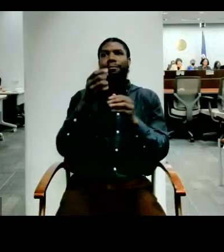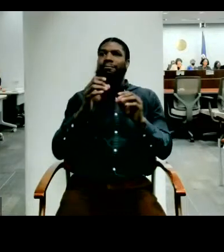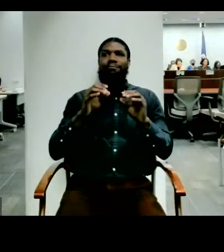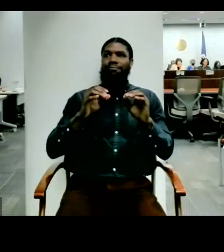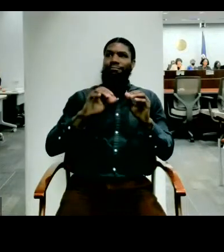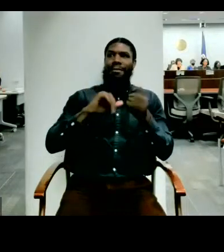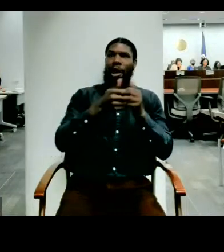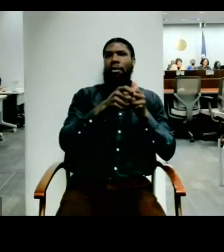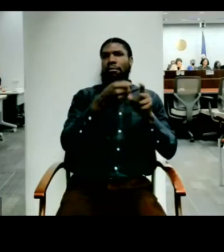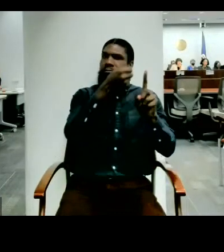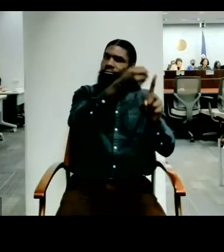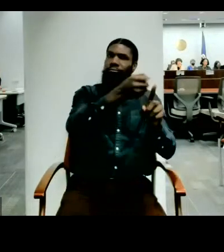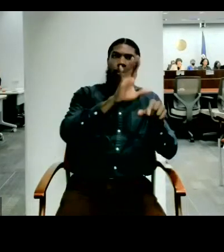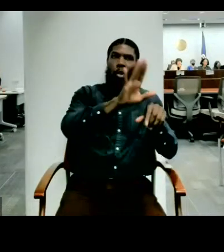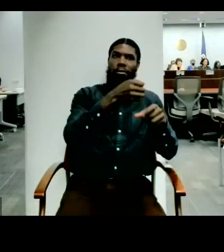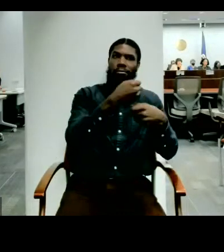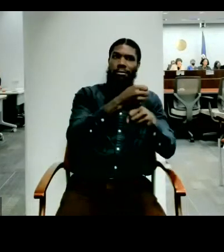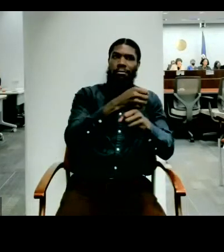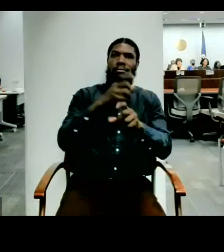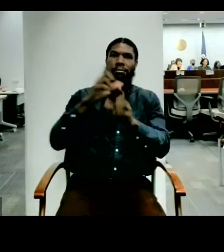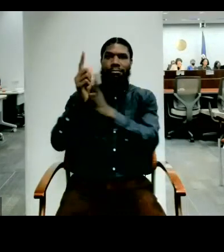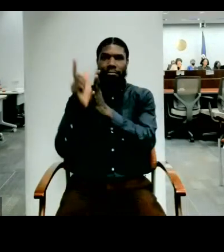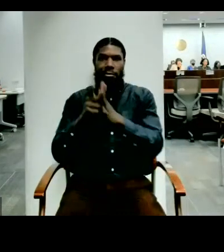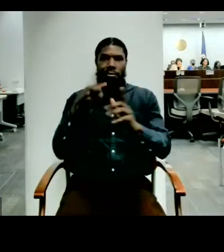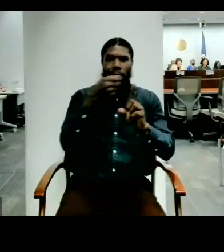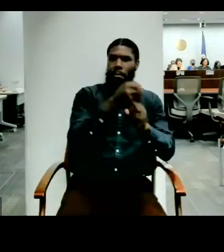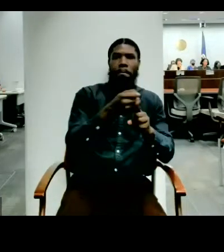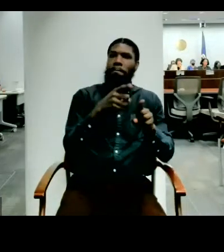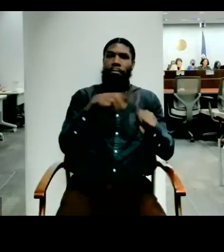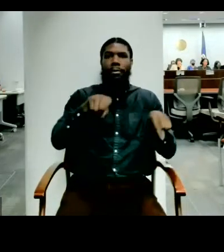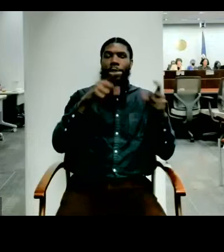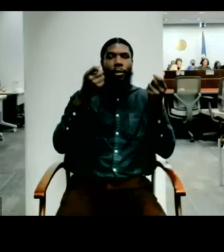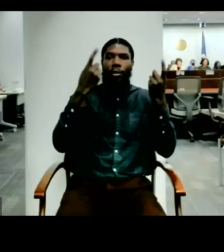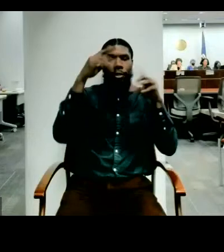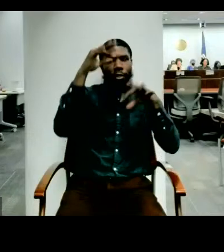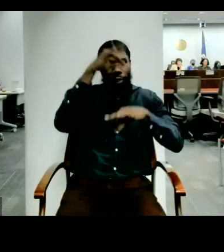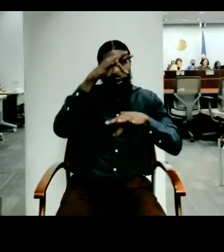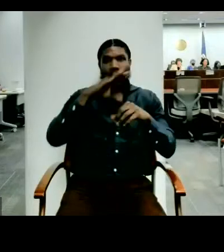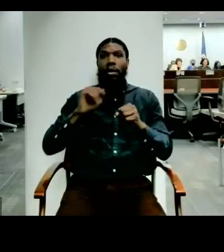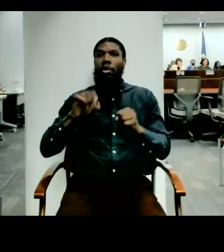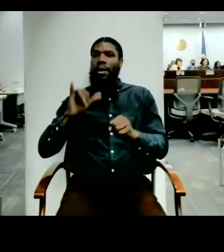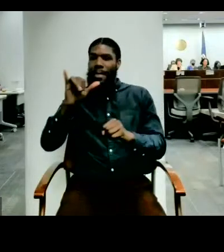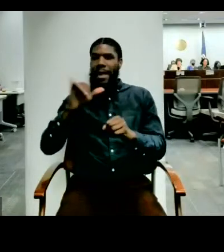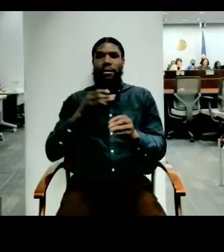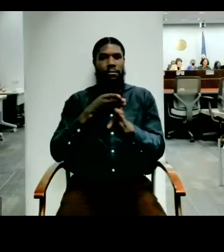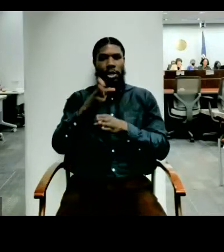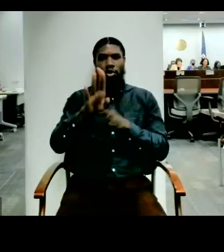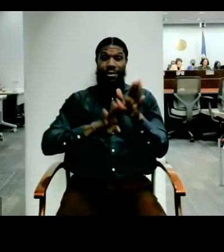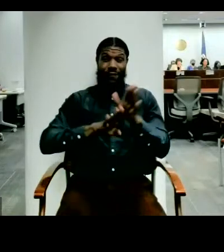work. So reaching into that sector, that is the development sector, is very important.